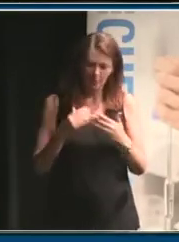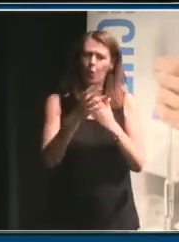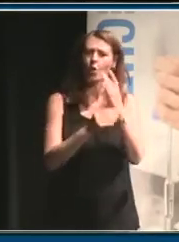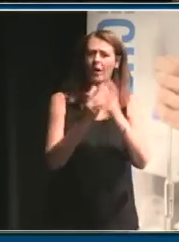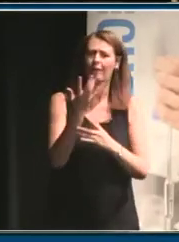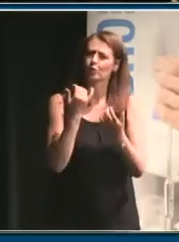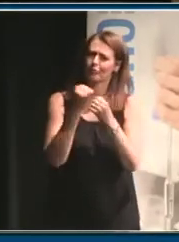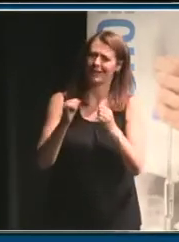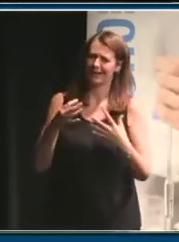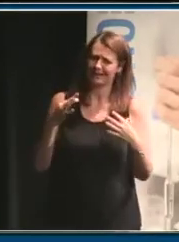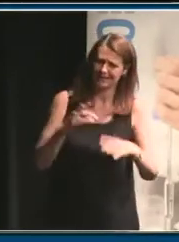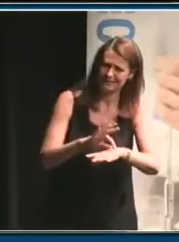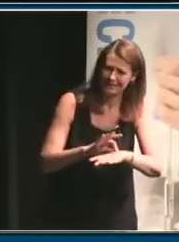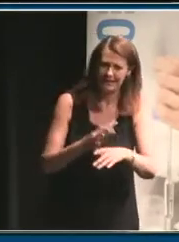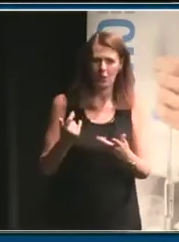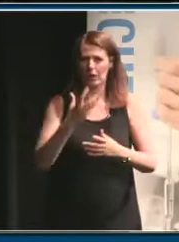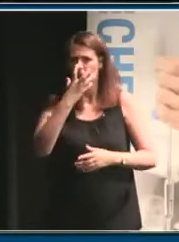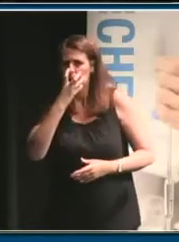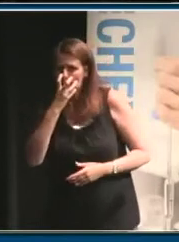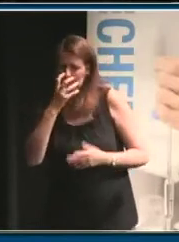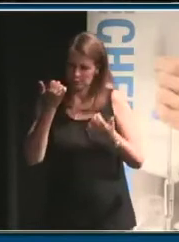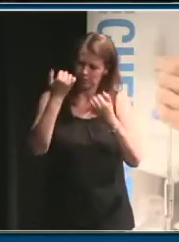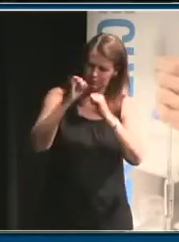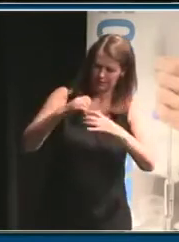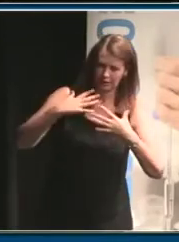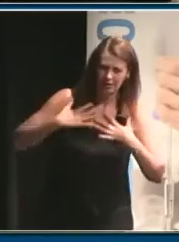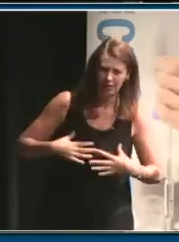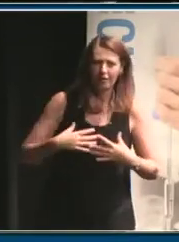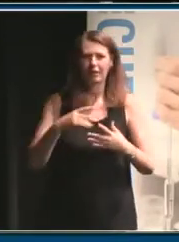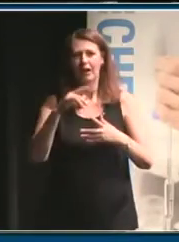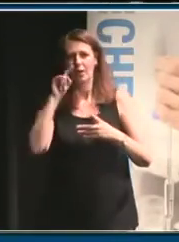skin, we're going to wear masks to protect our lungs, we'll wear goggles to protect our eyes,